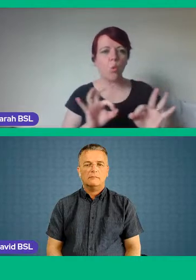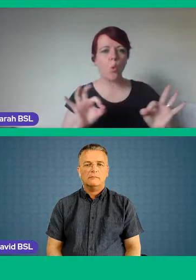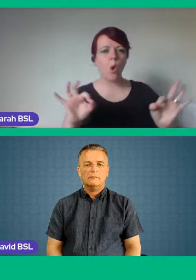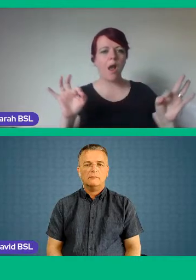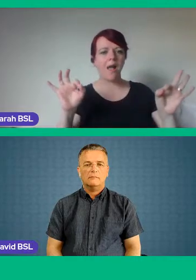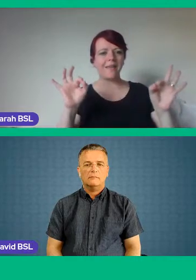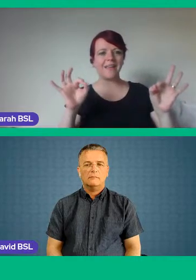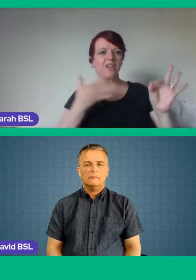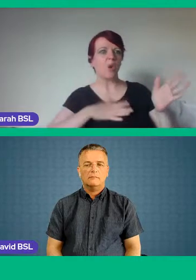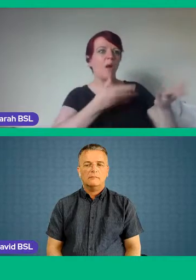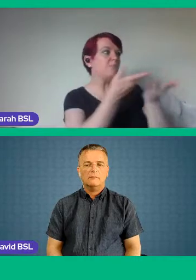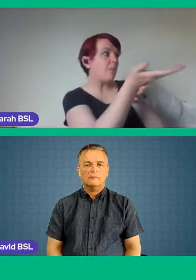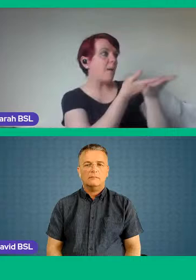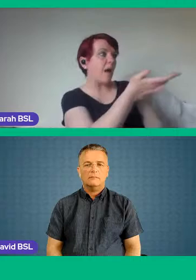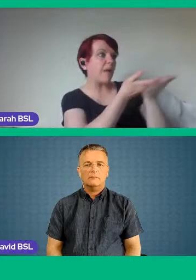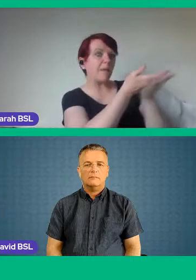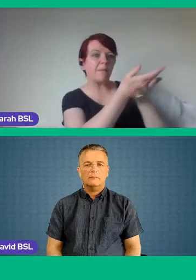Spaces which we called the hyperfocus time